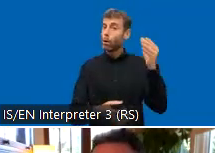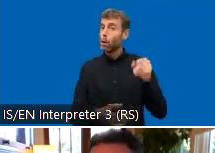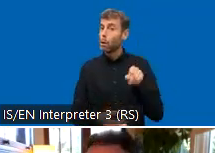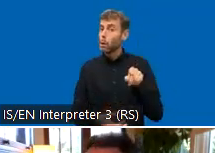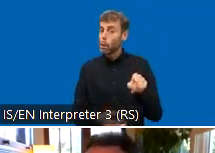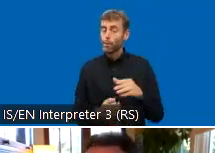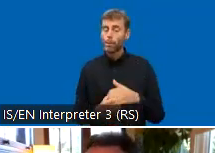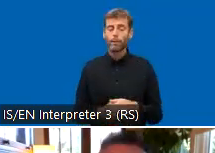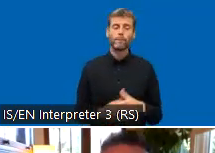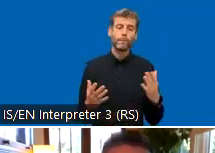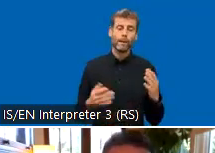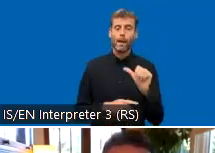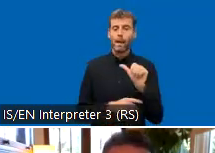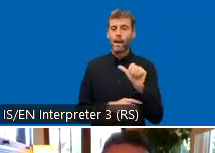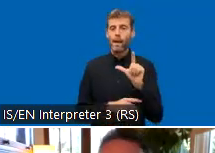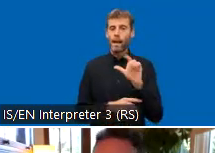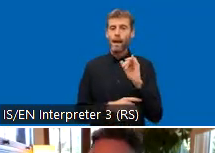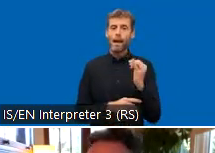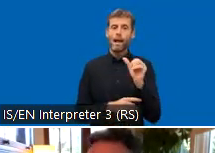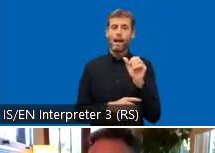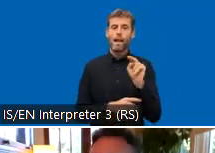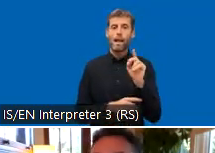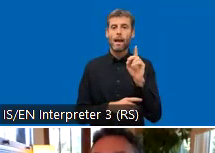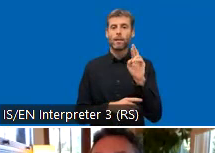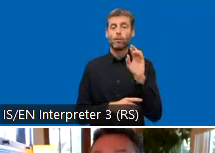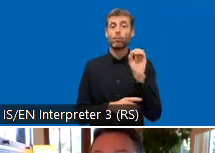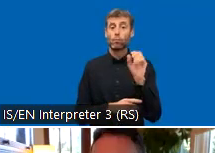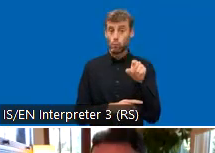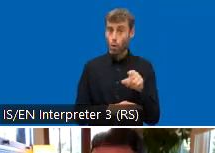from Anna, from other folks that we need more resources. We need more feet on the ground.